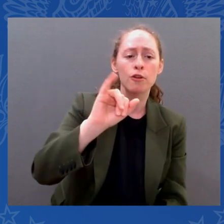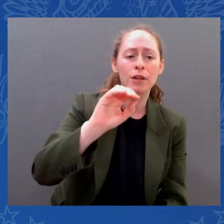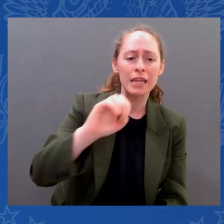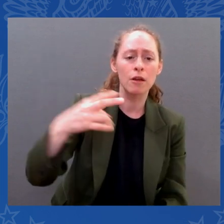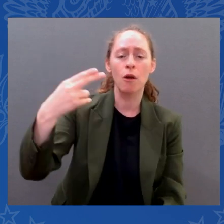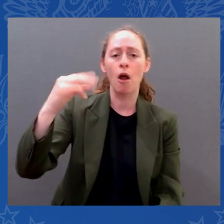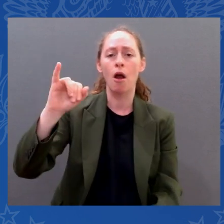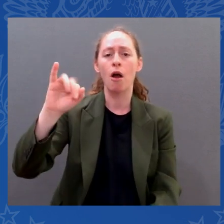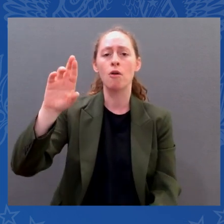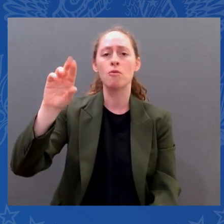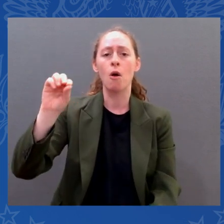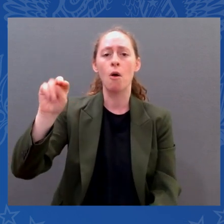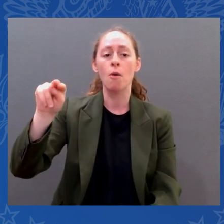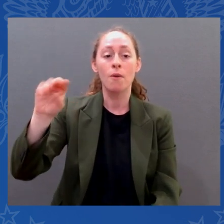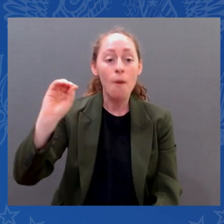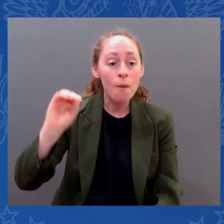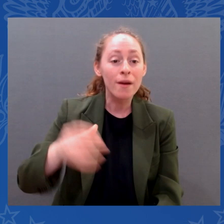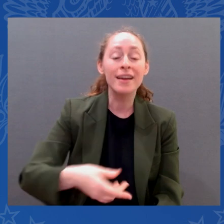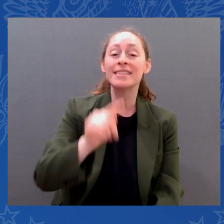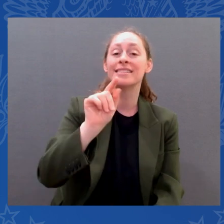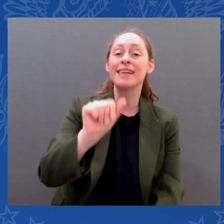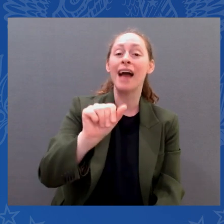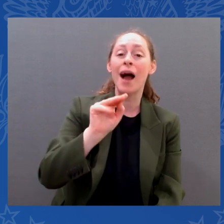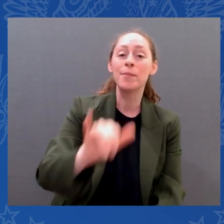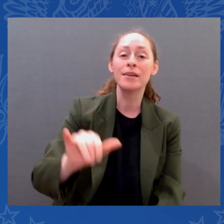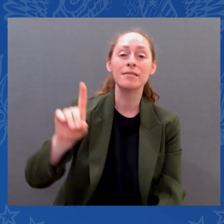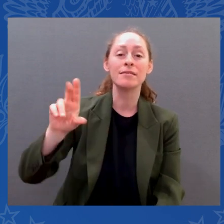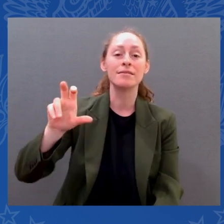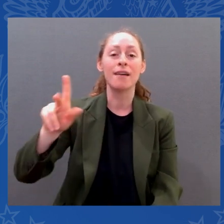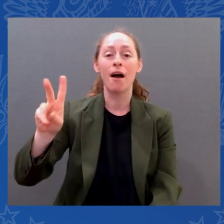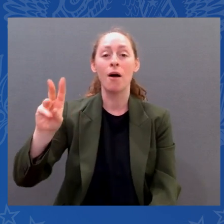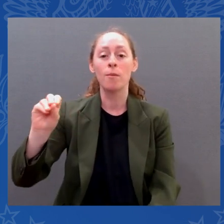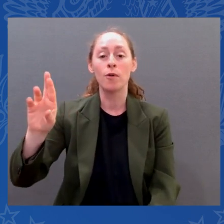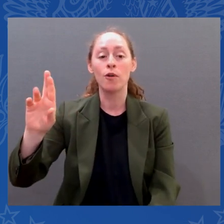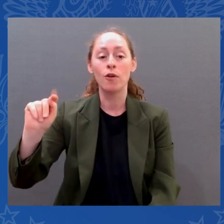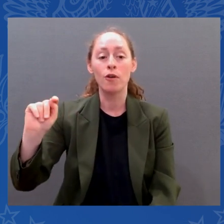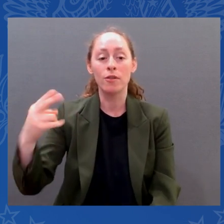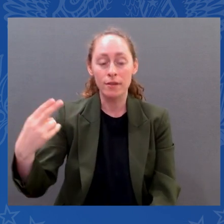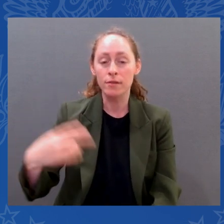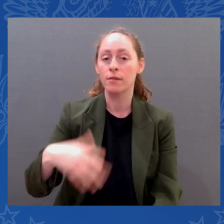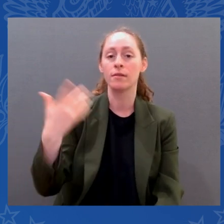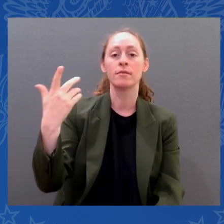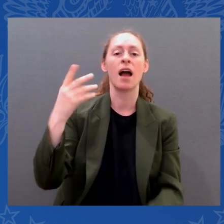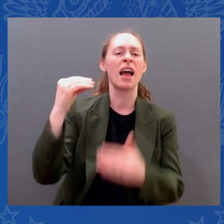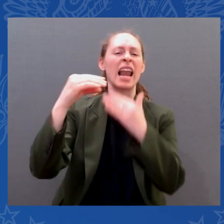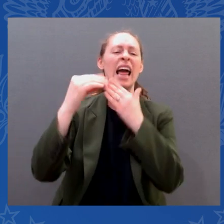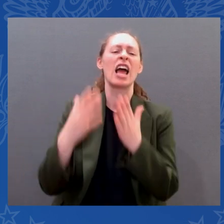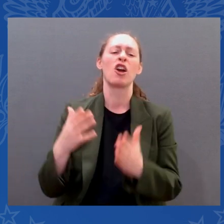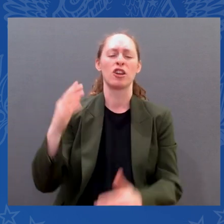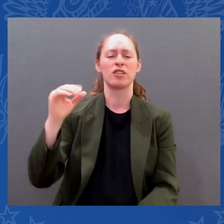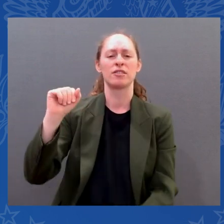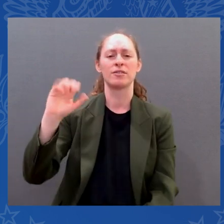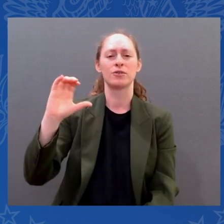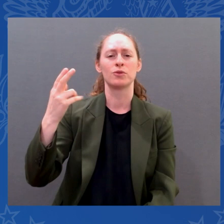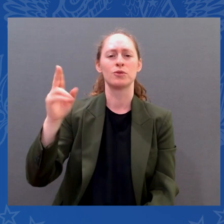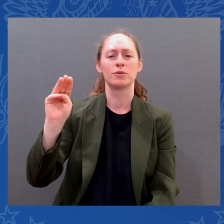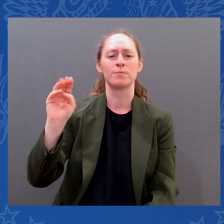Asian Pacific American Caucus. While this bill was being -- been working its way through the Congress the past decade,